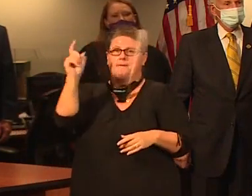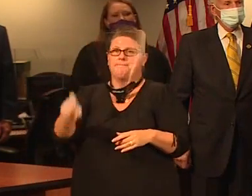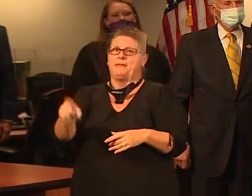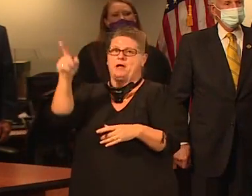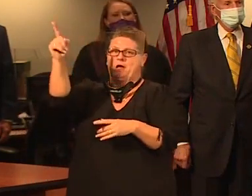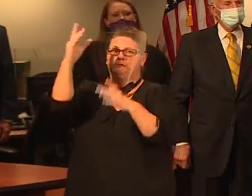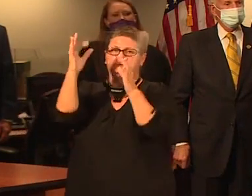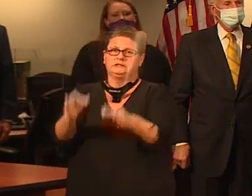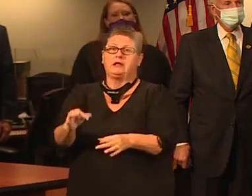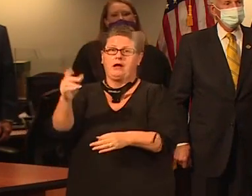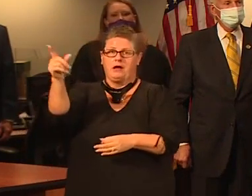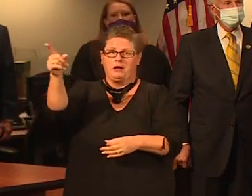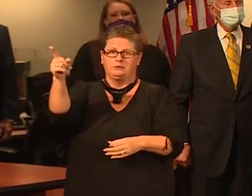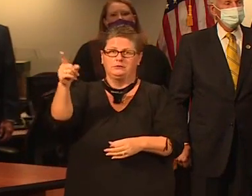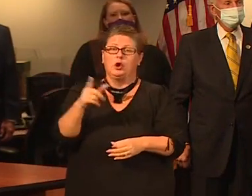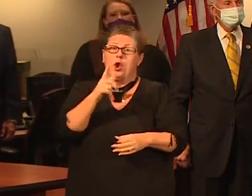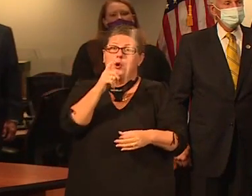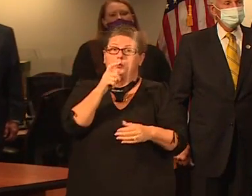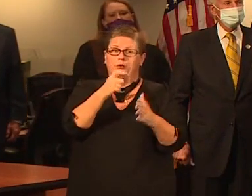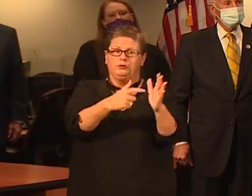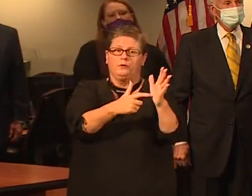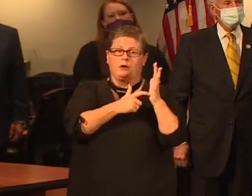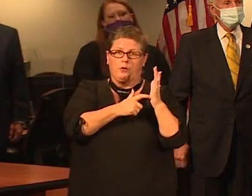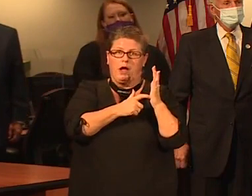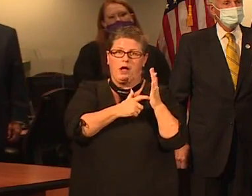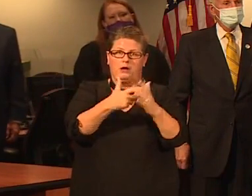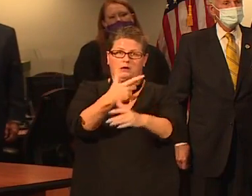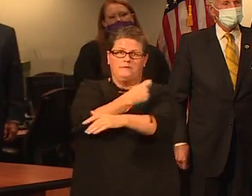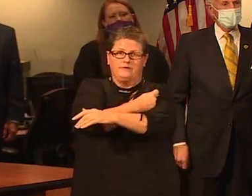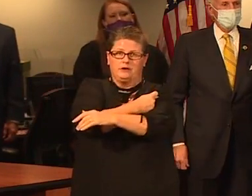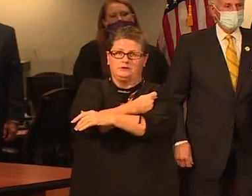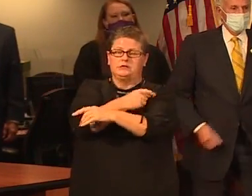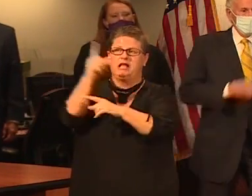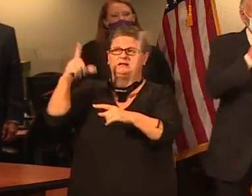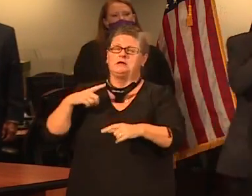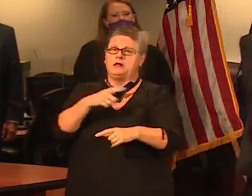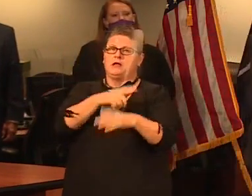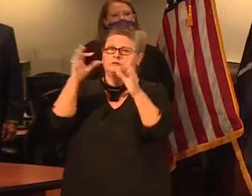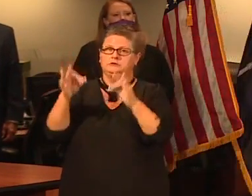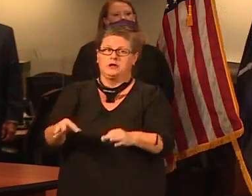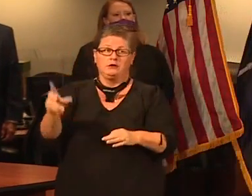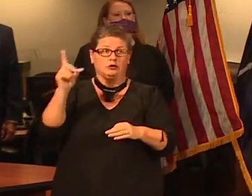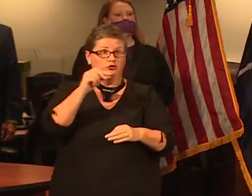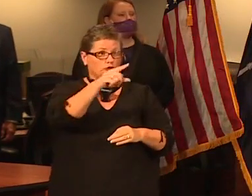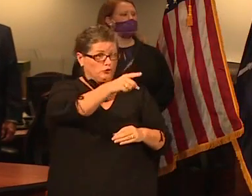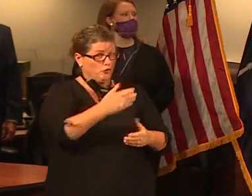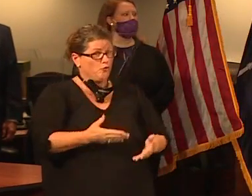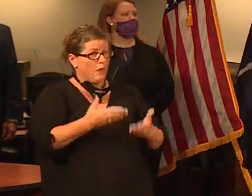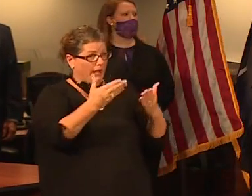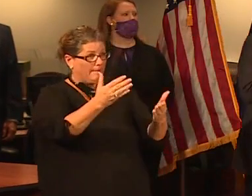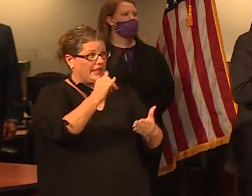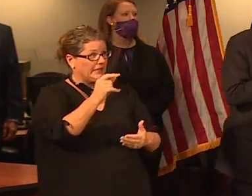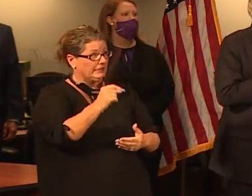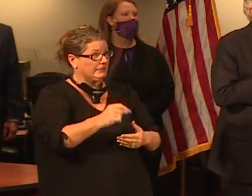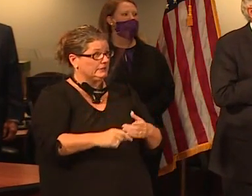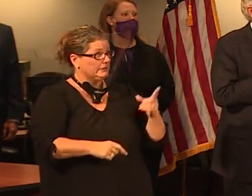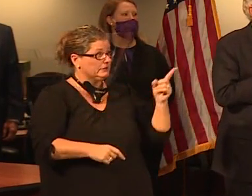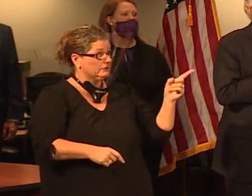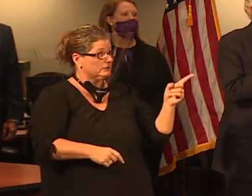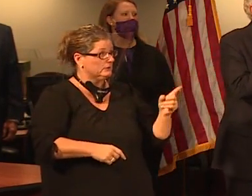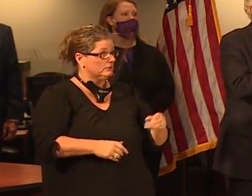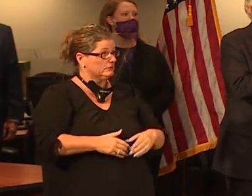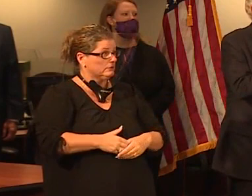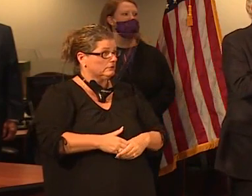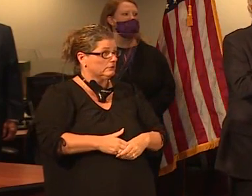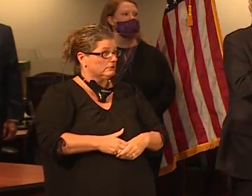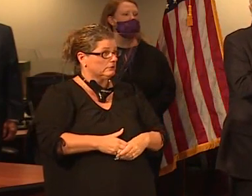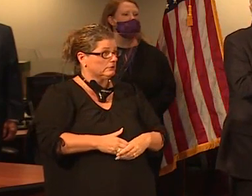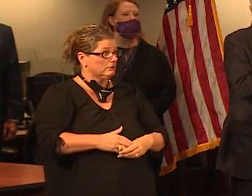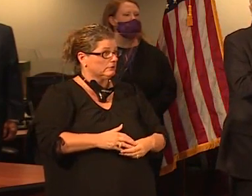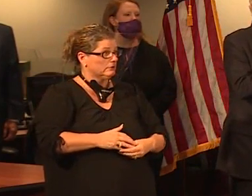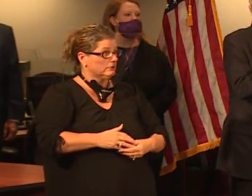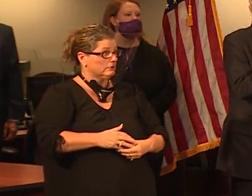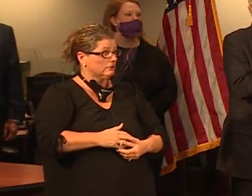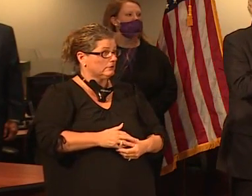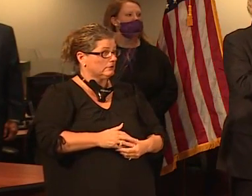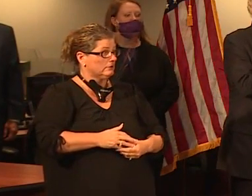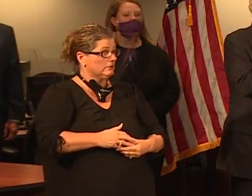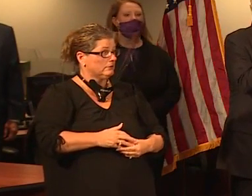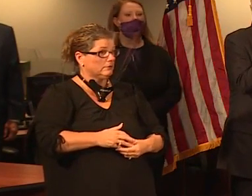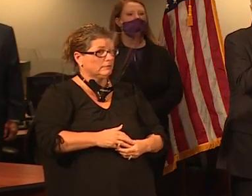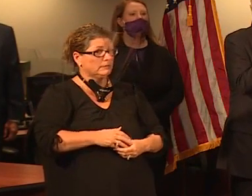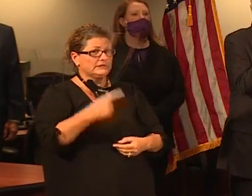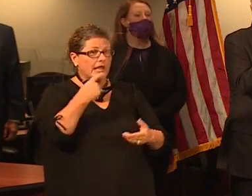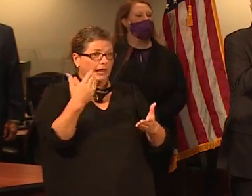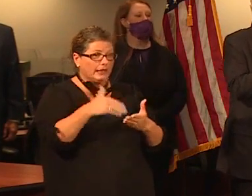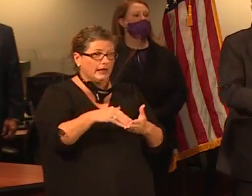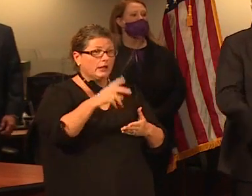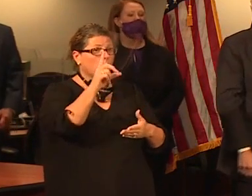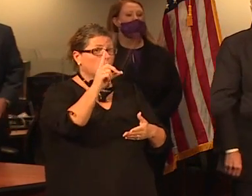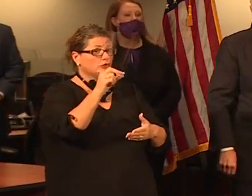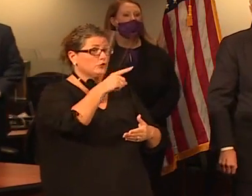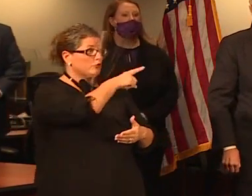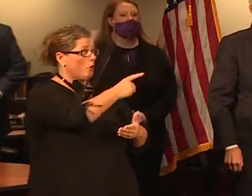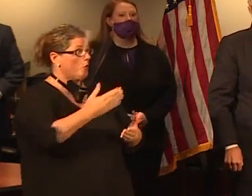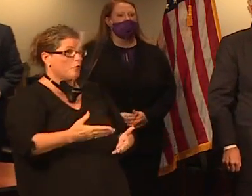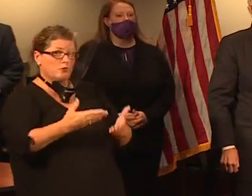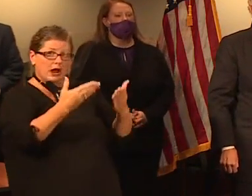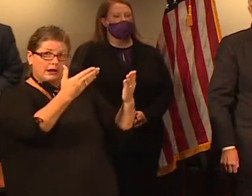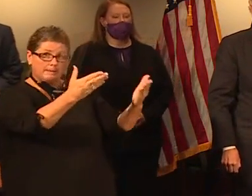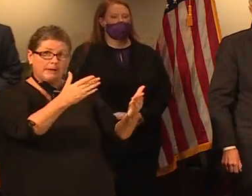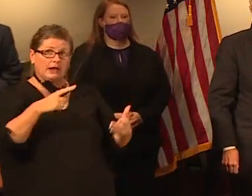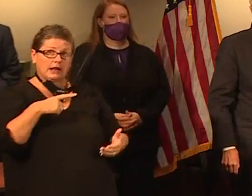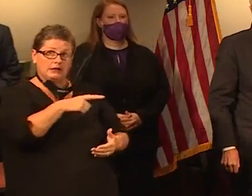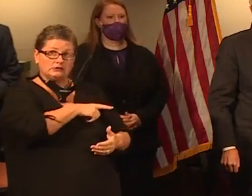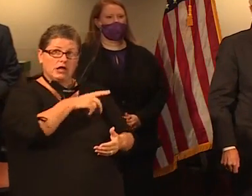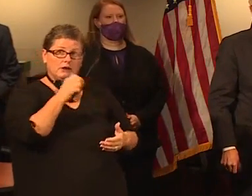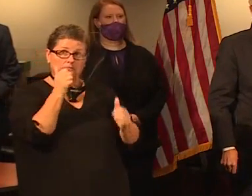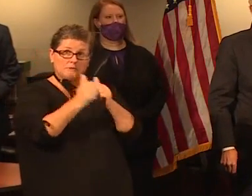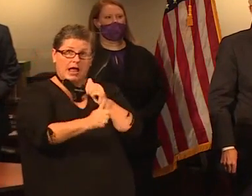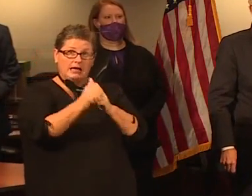SO THAT ACTUALLY IS A DECISION BY THE LEGISLATURE AS TO WHO OR WHAT VACCINES ARE REQUIRED TO GO TO SCHOOL.